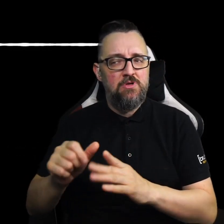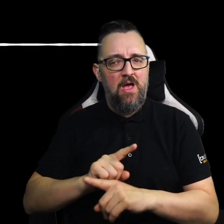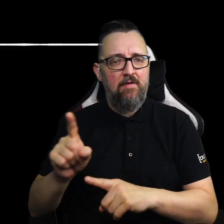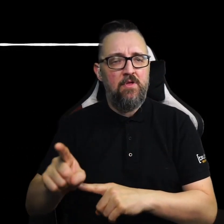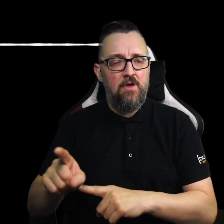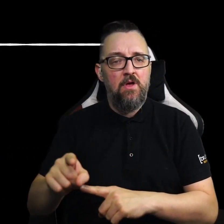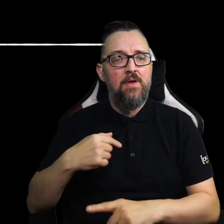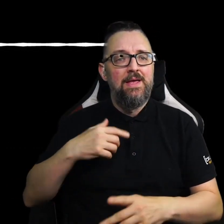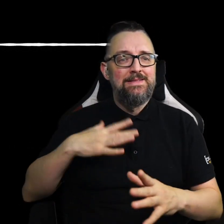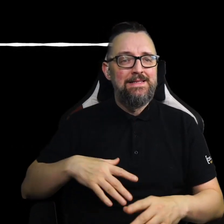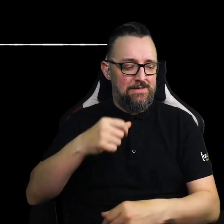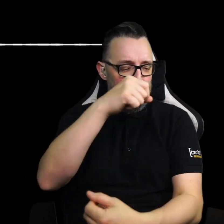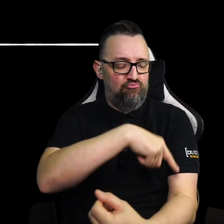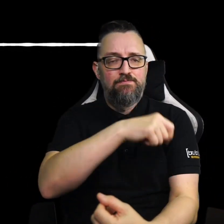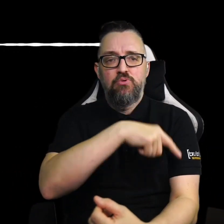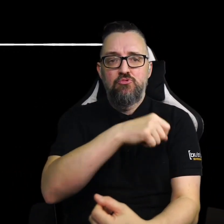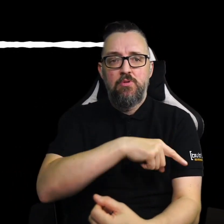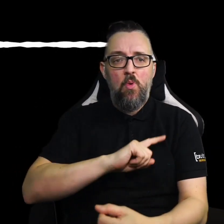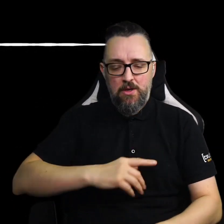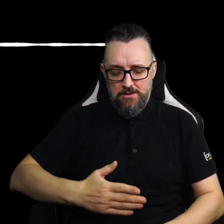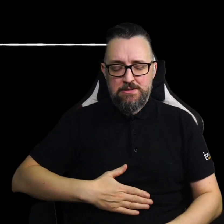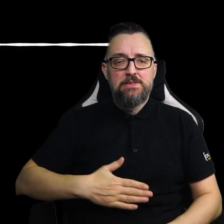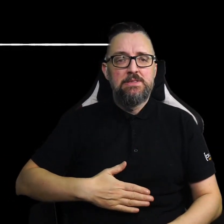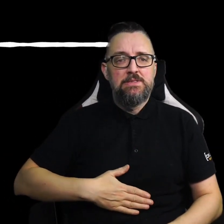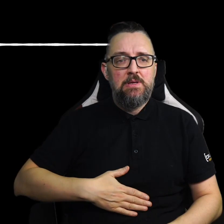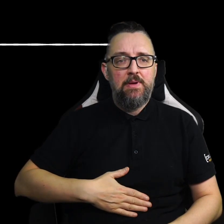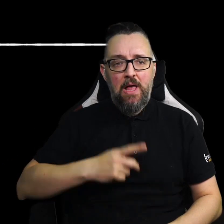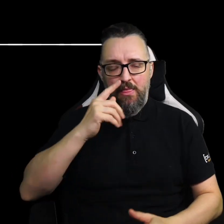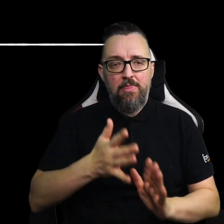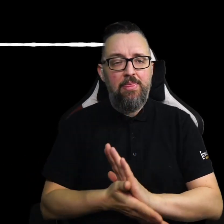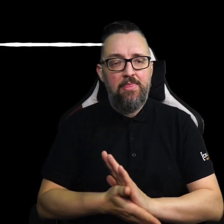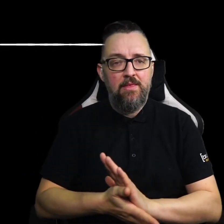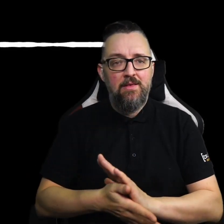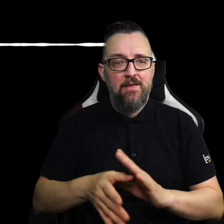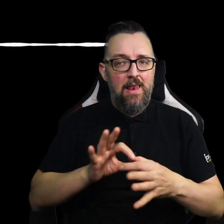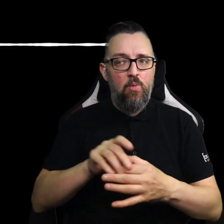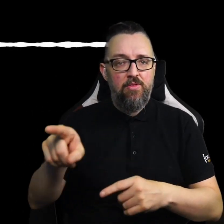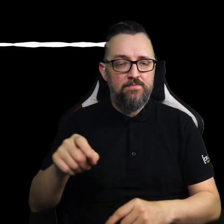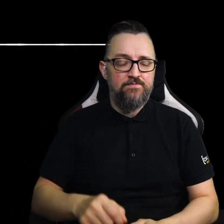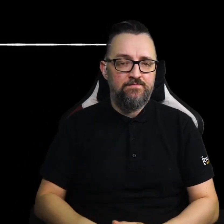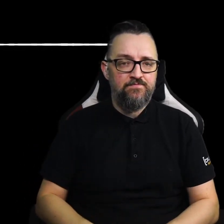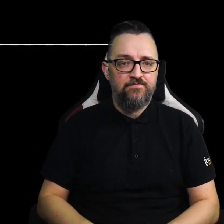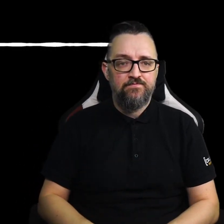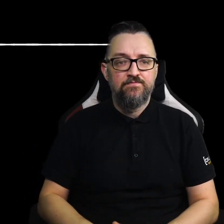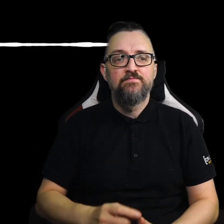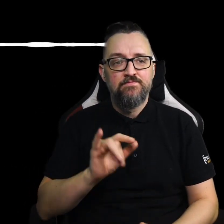And then I'd need intravenous feeding because my stomach simply couldn't process nutrients the way it should. Ah-ha, my cover was blown! At least that that's how this manager saw it.